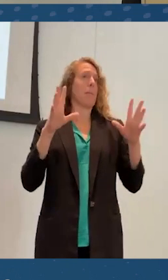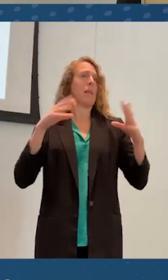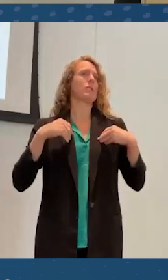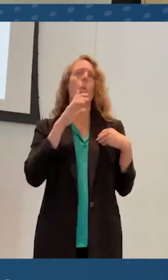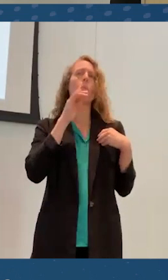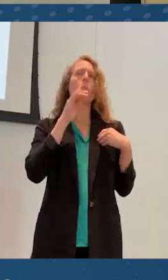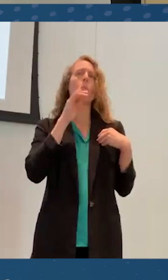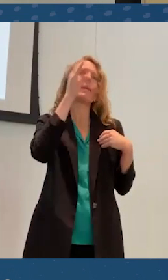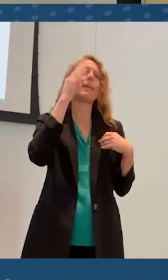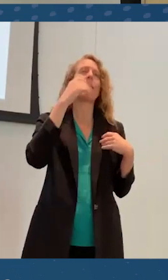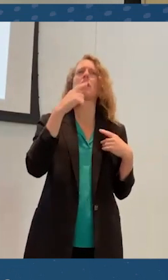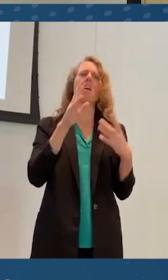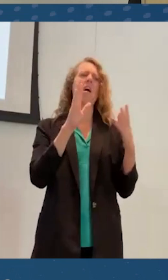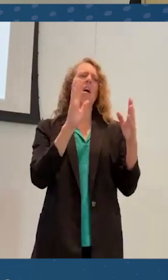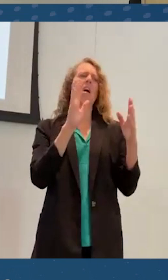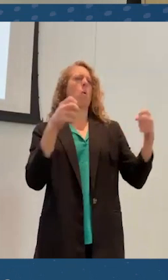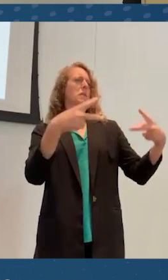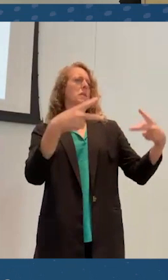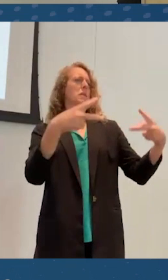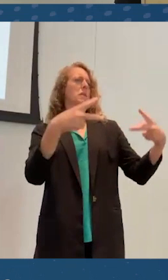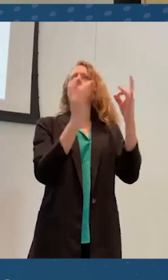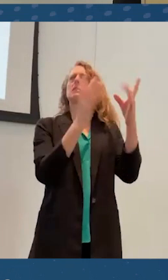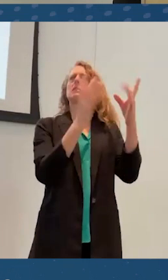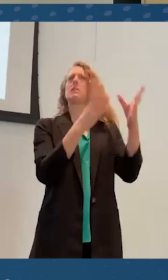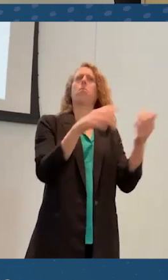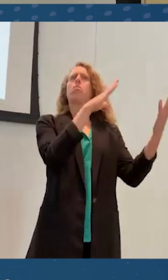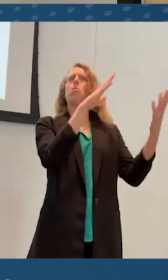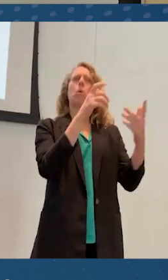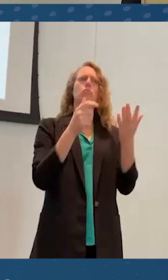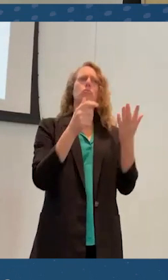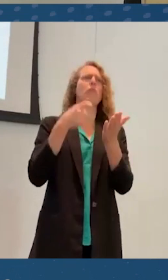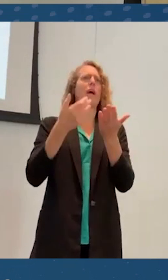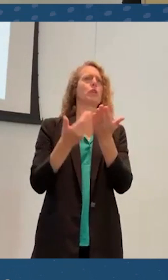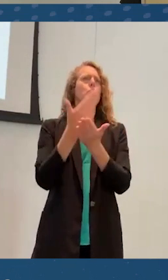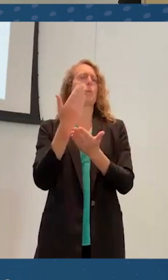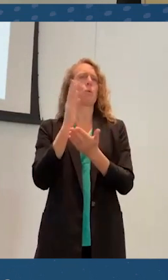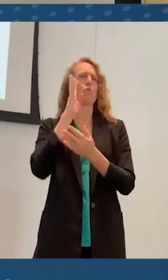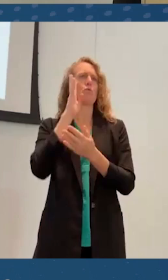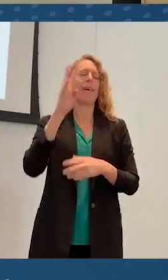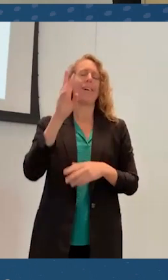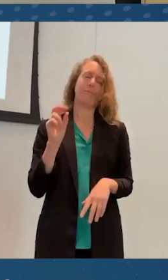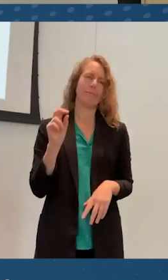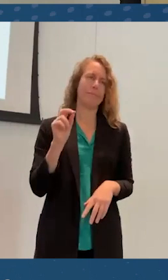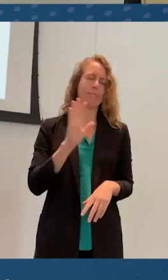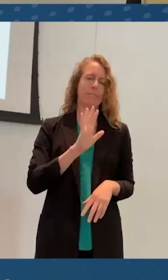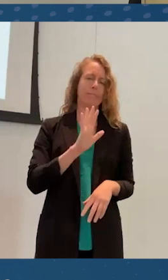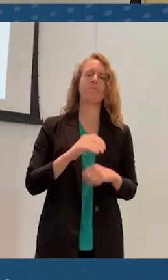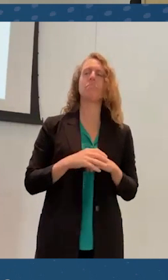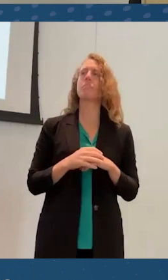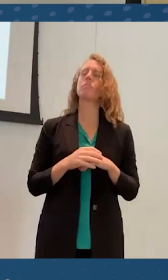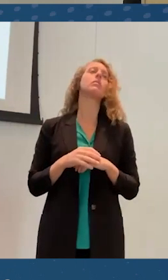to throw them out entirely and start over from scratch. So instead, I took a critical look